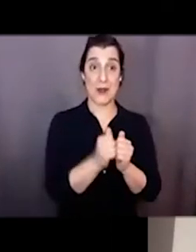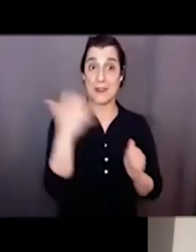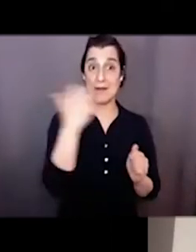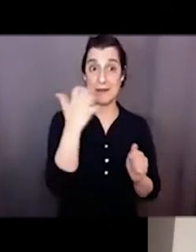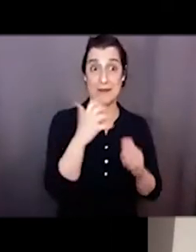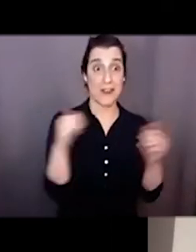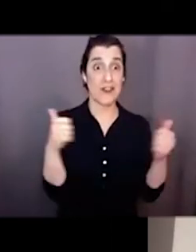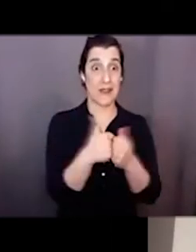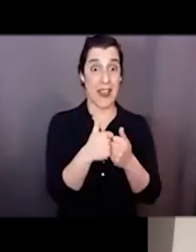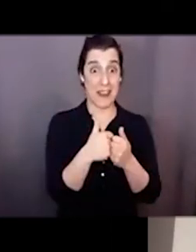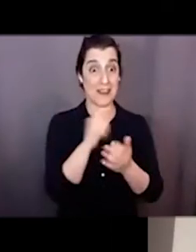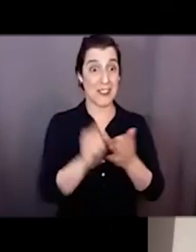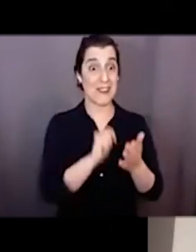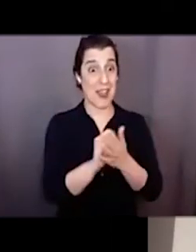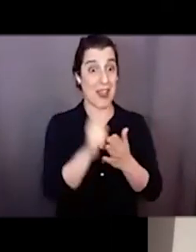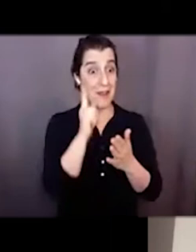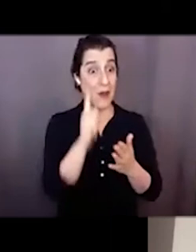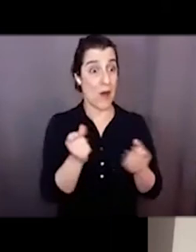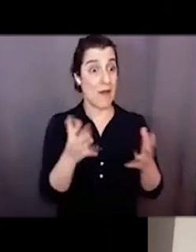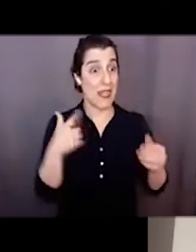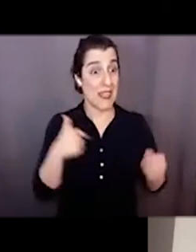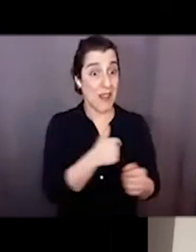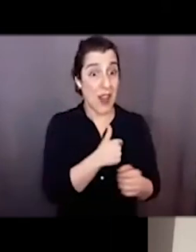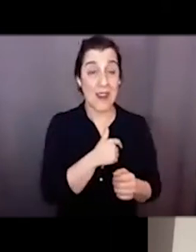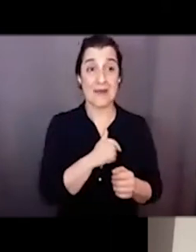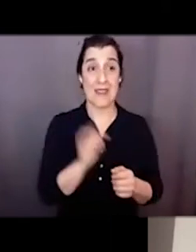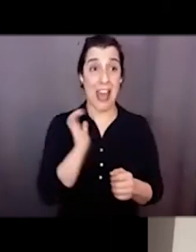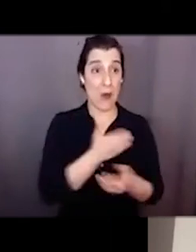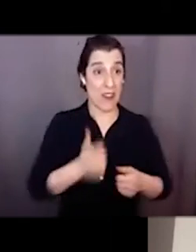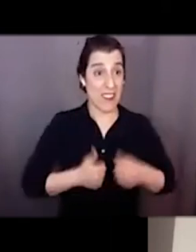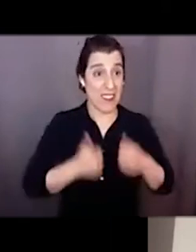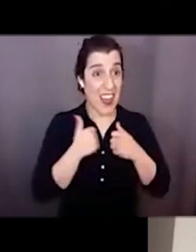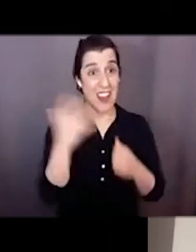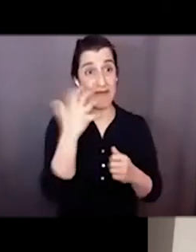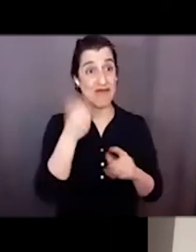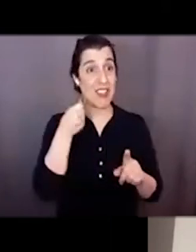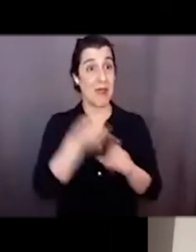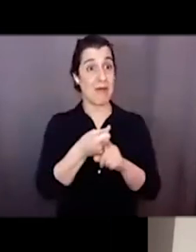this has been a really difficult time for a lot of us. Most of us, uh,